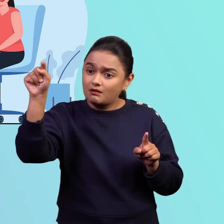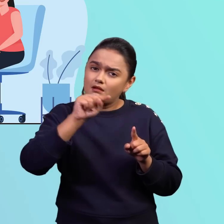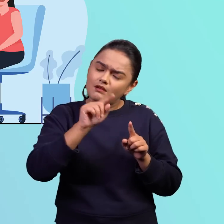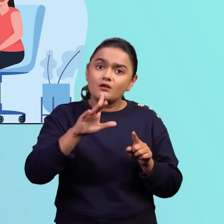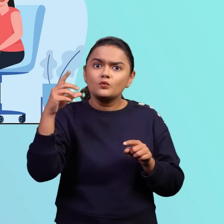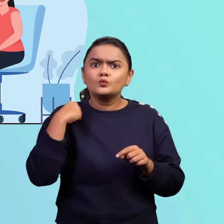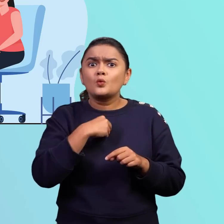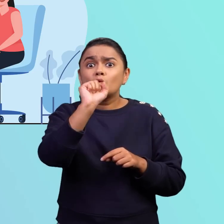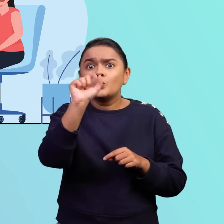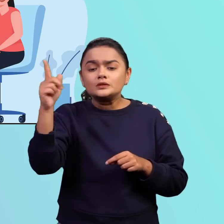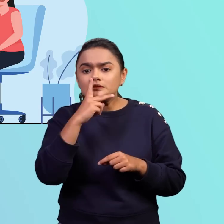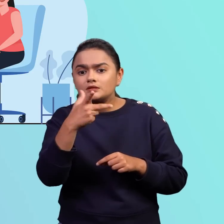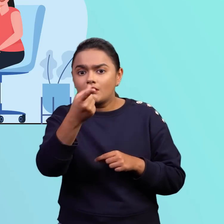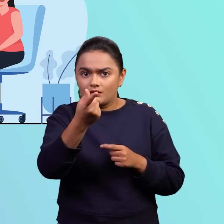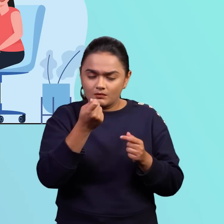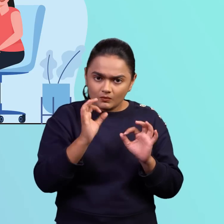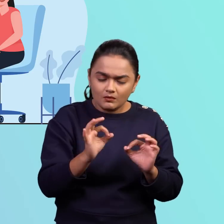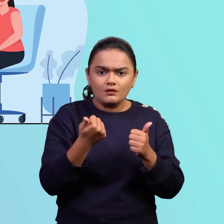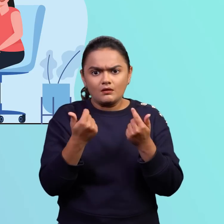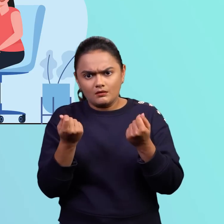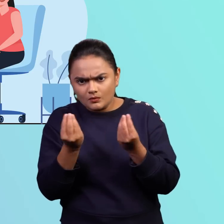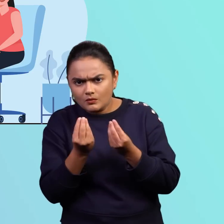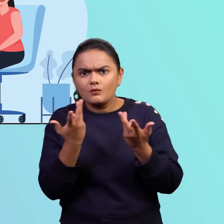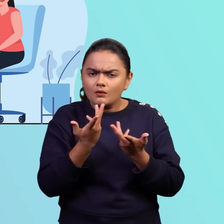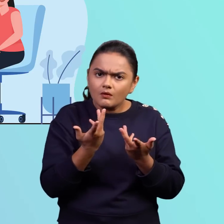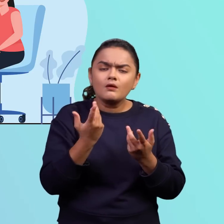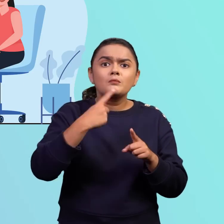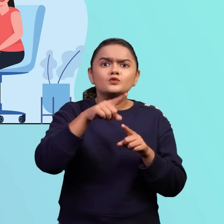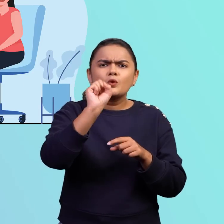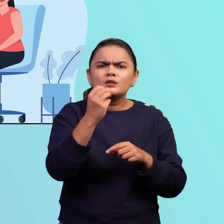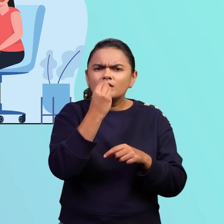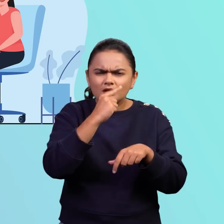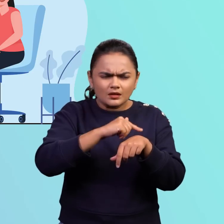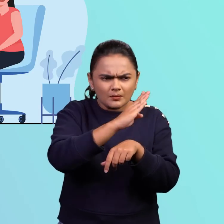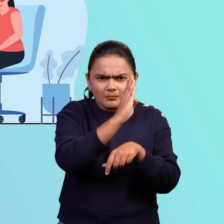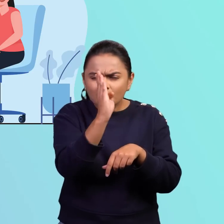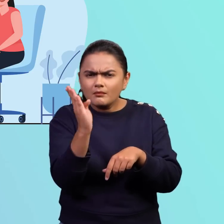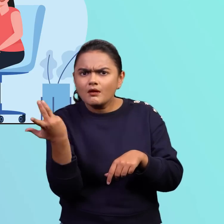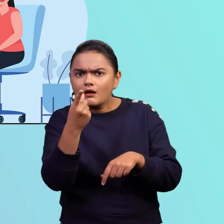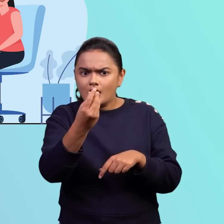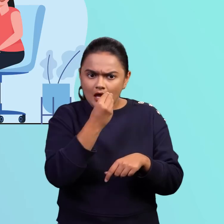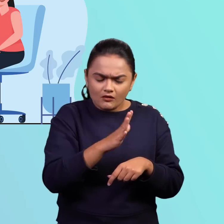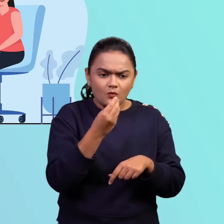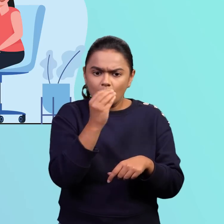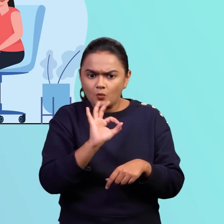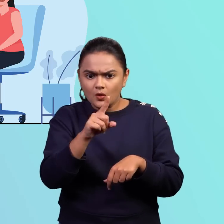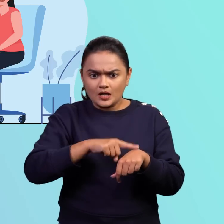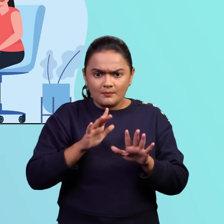The doctor will assess your socio-economic background, eating schedule,